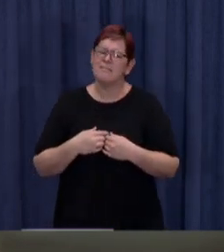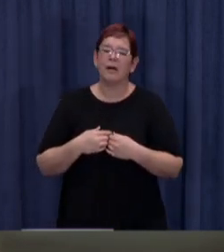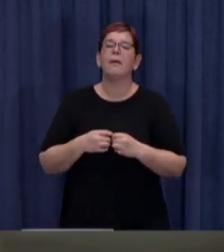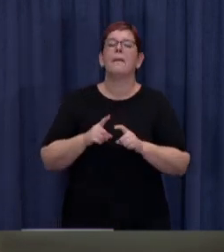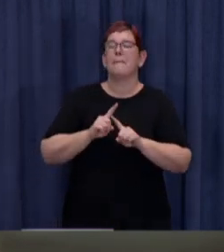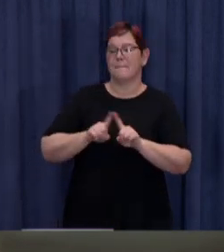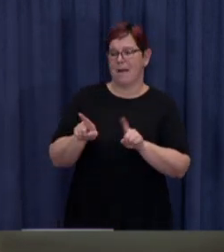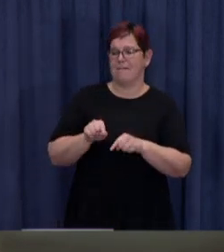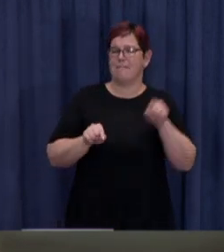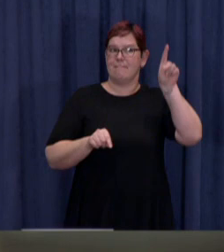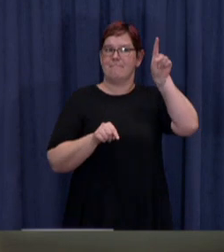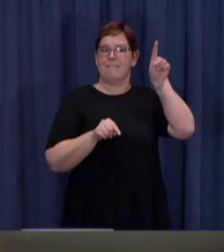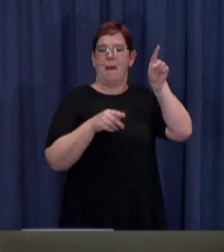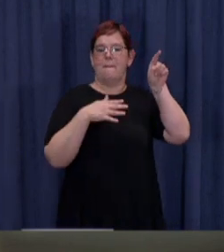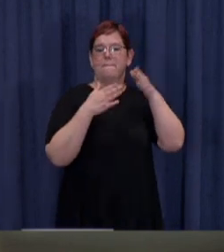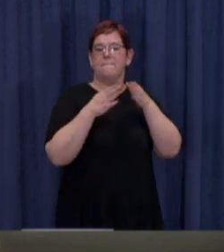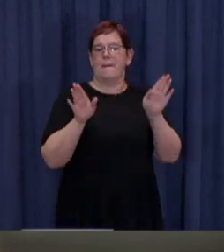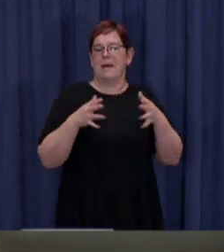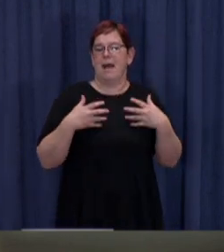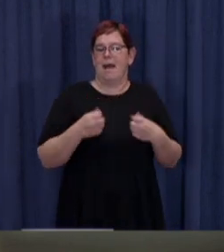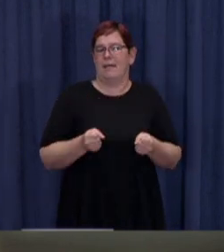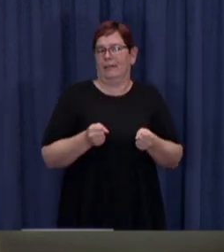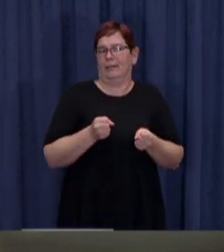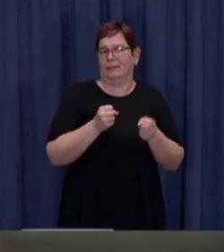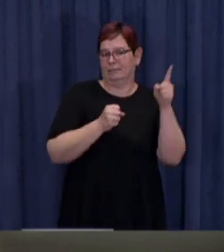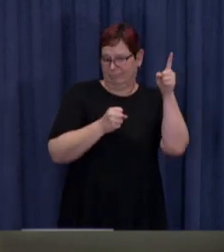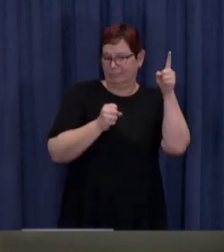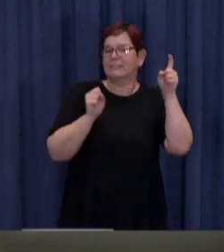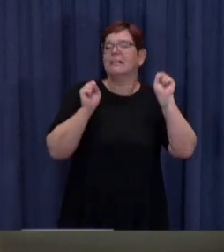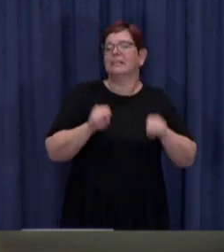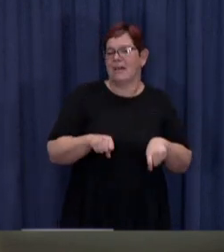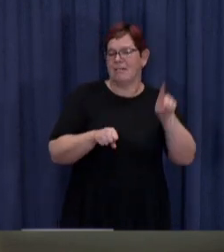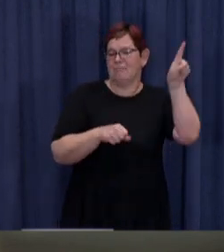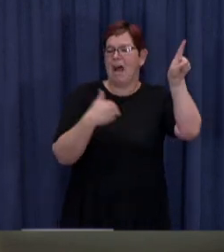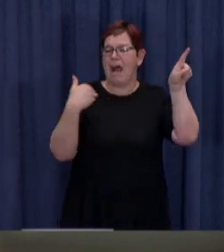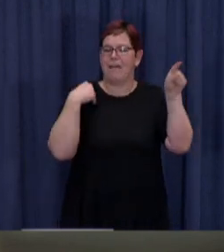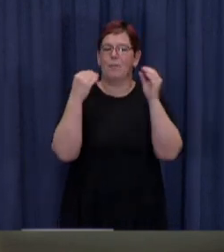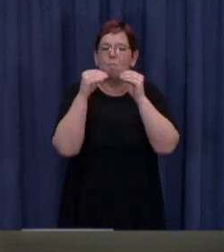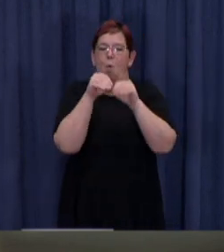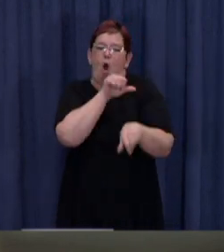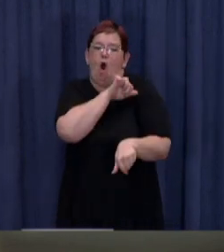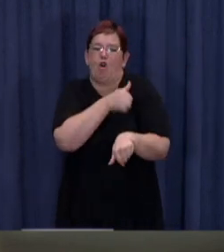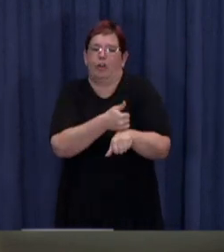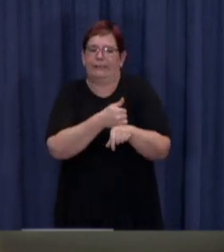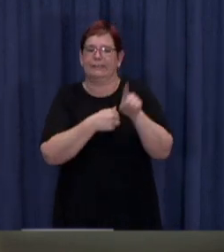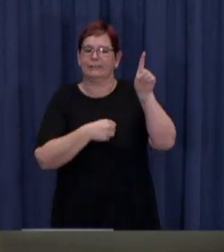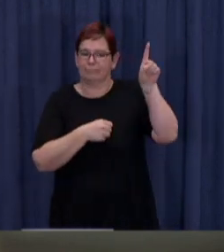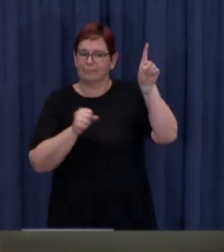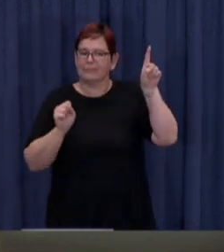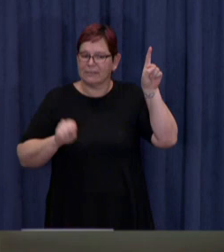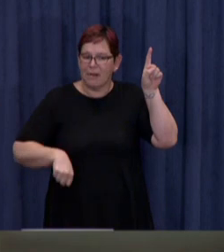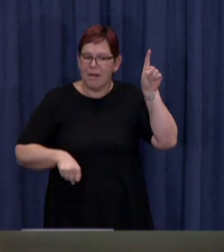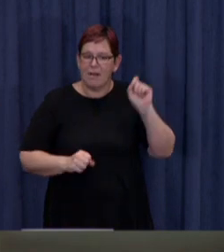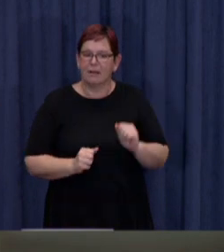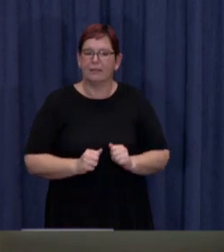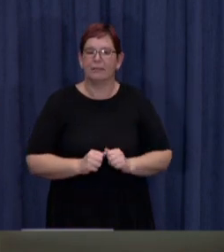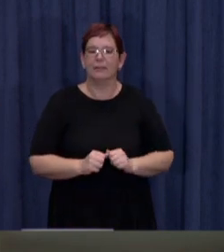declaration today she may well have that but I think frankly it's the best it going to be done by a decision made by the Province to shut things down for a